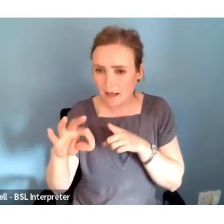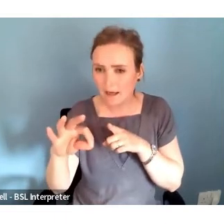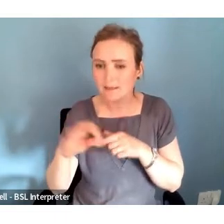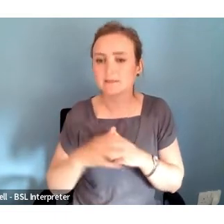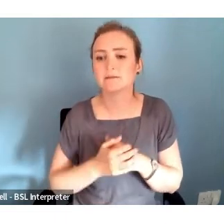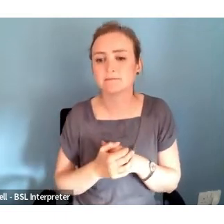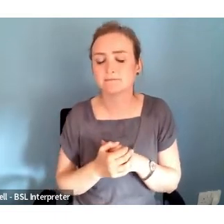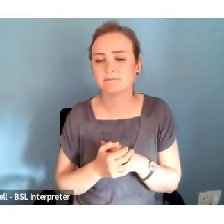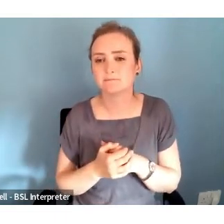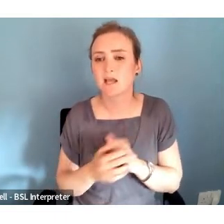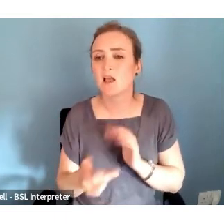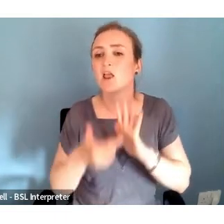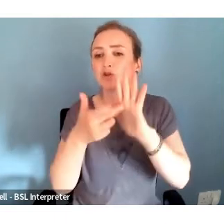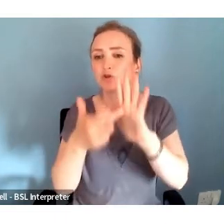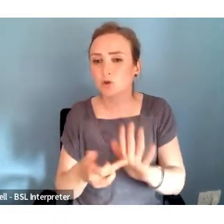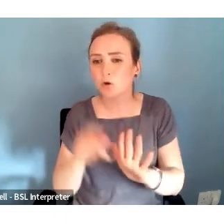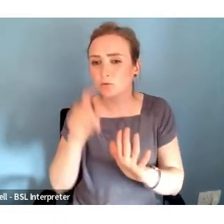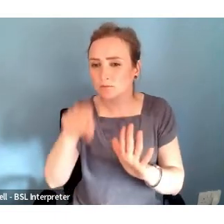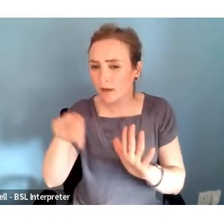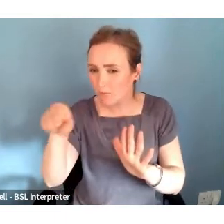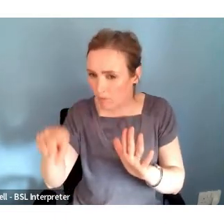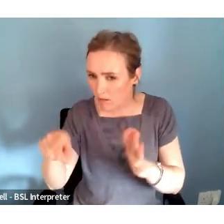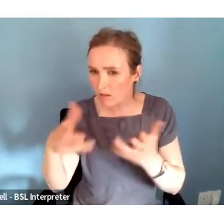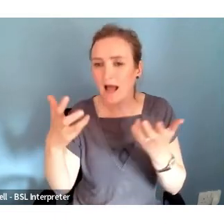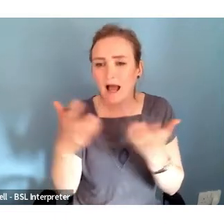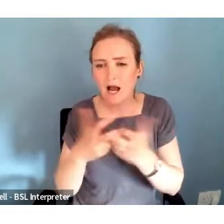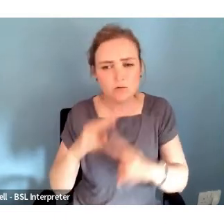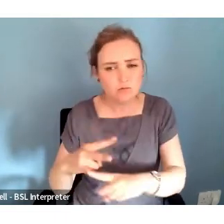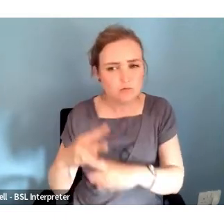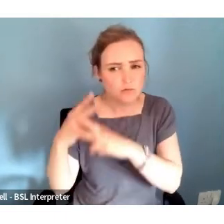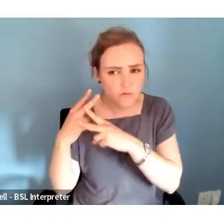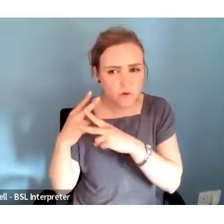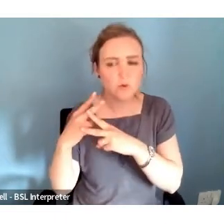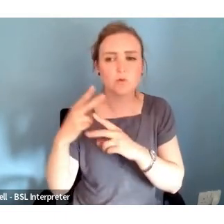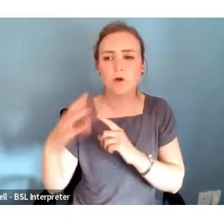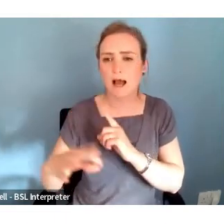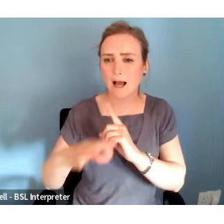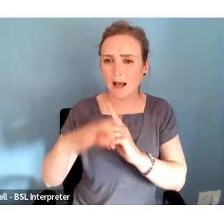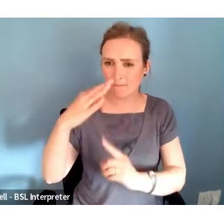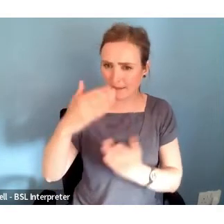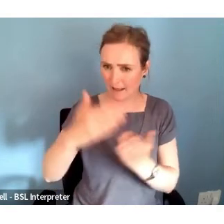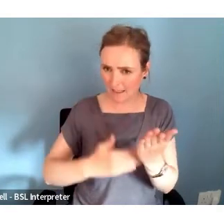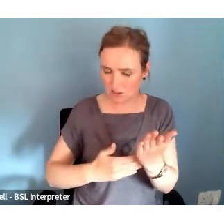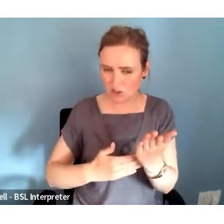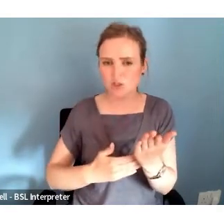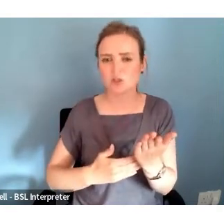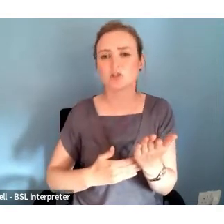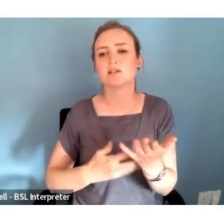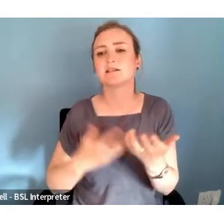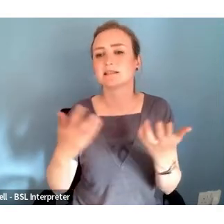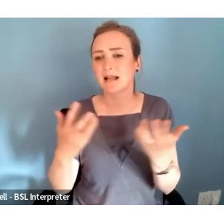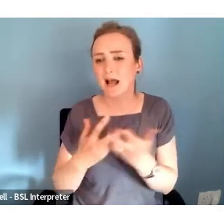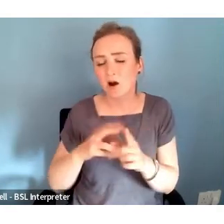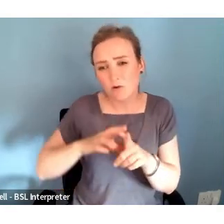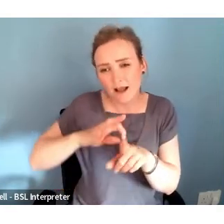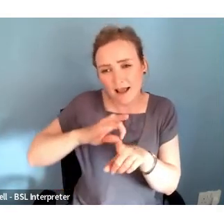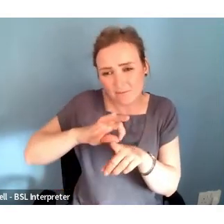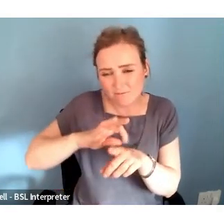applications and make short listing decisions and it also includes a statement around adjustments for that